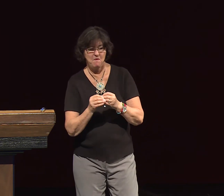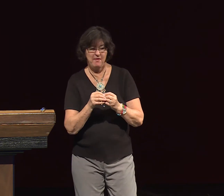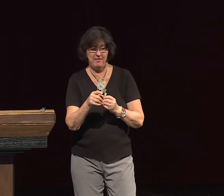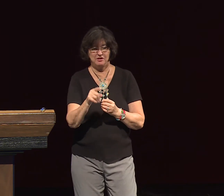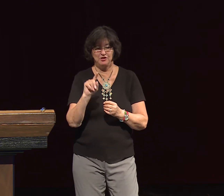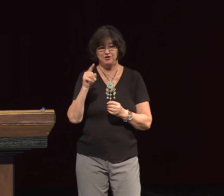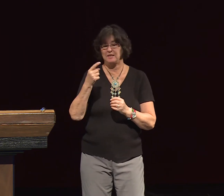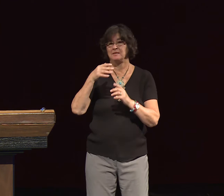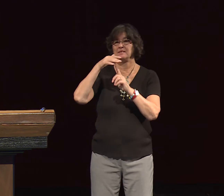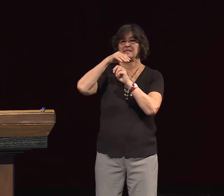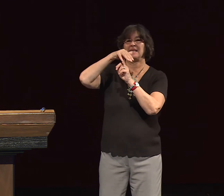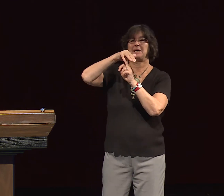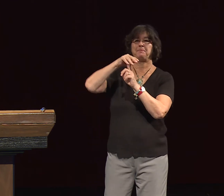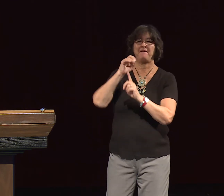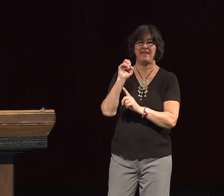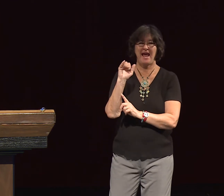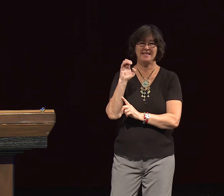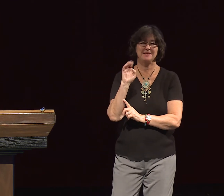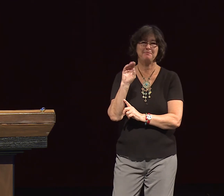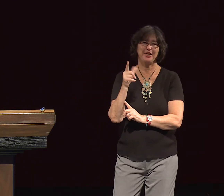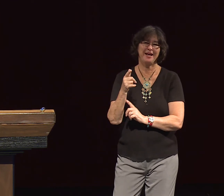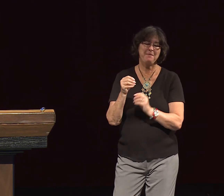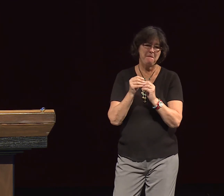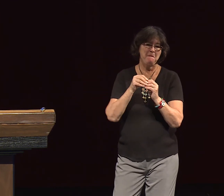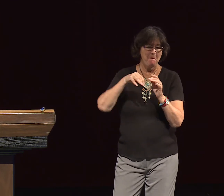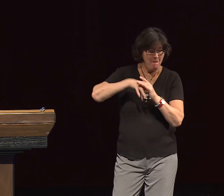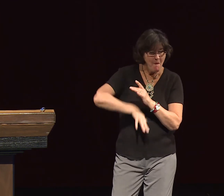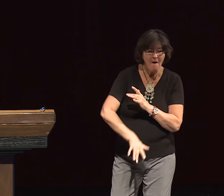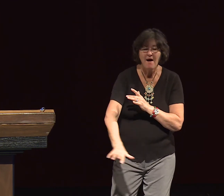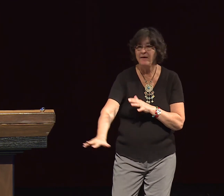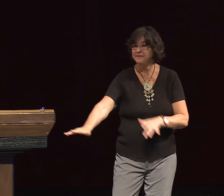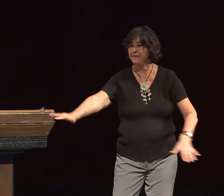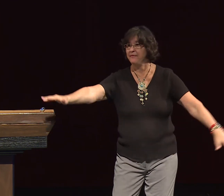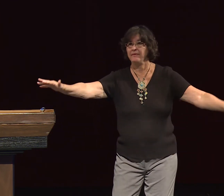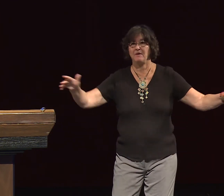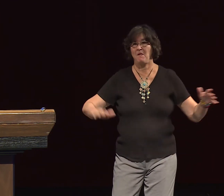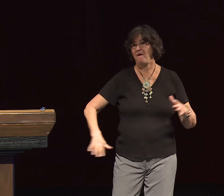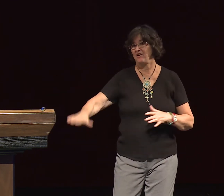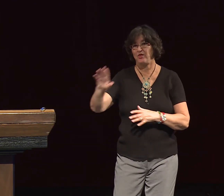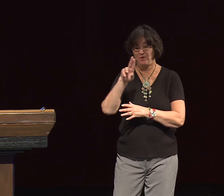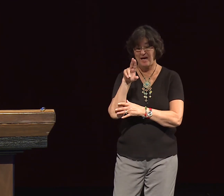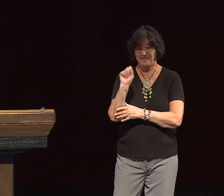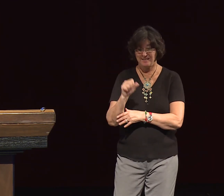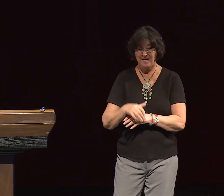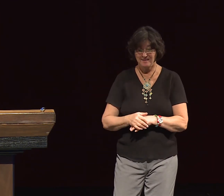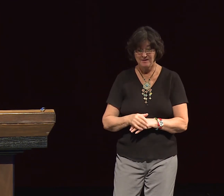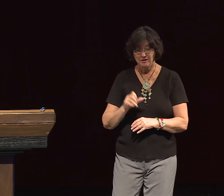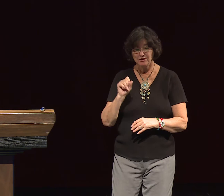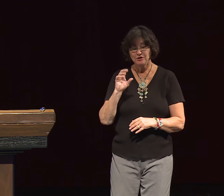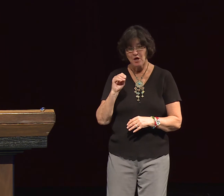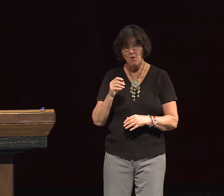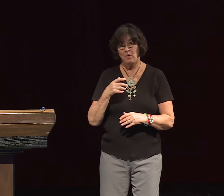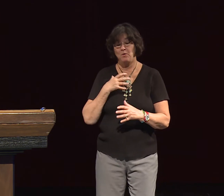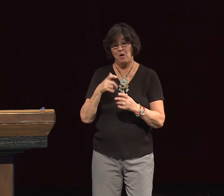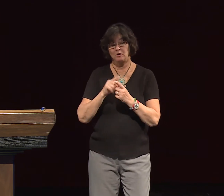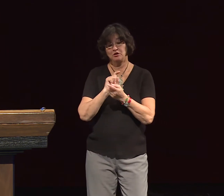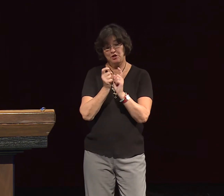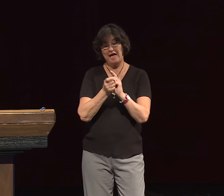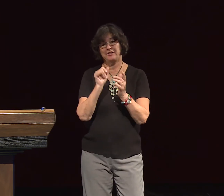There are certainly more things that we can talk about. But unfortunately, these things are happening